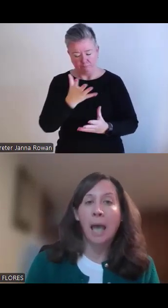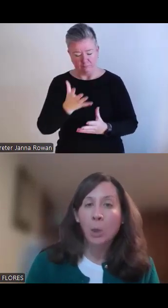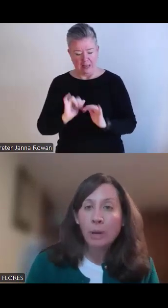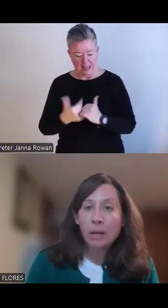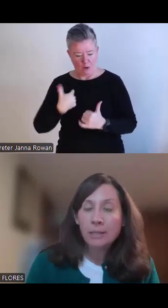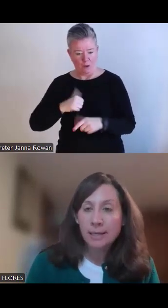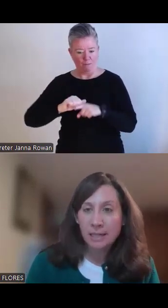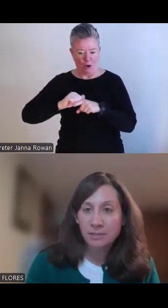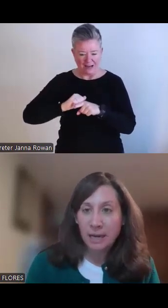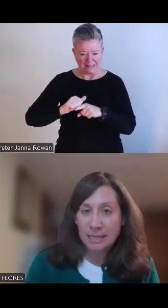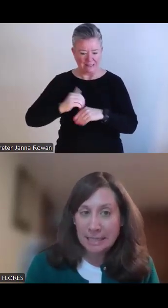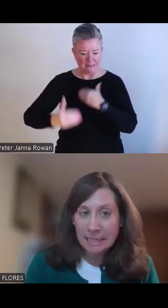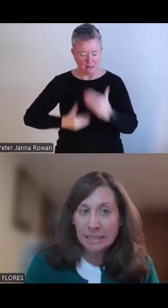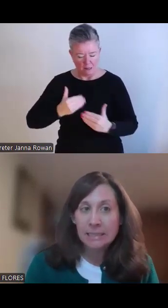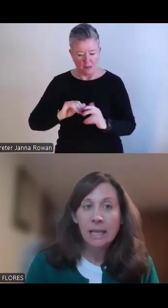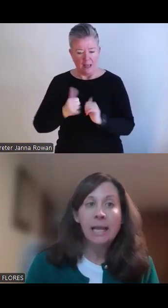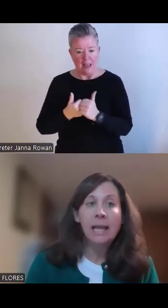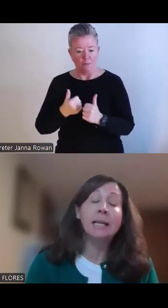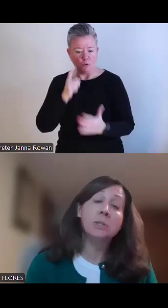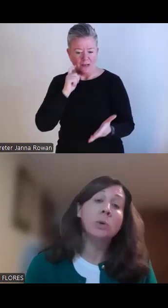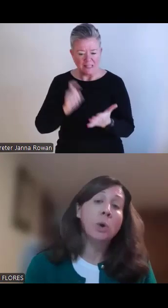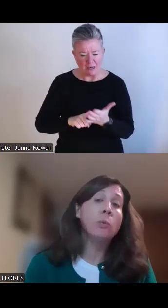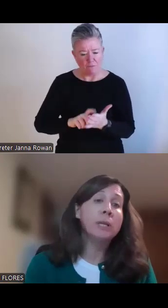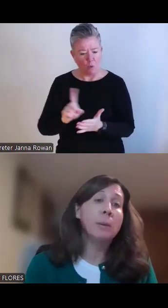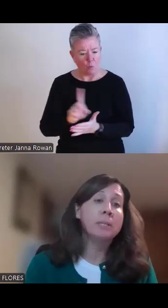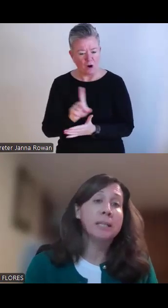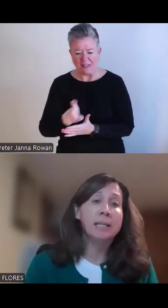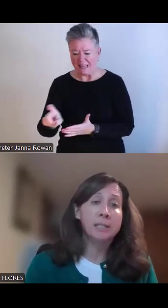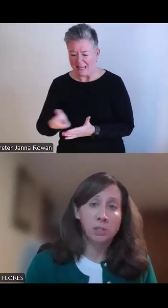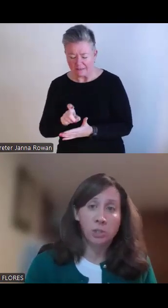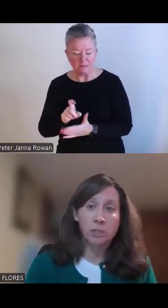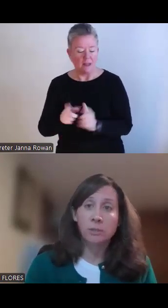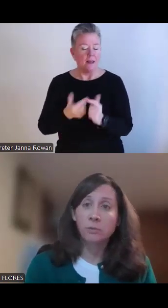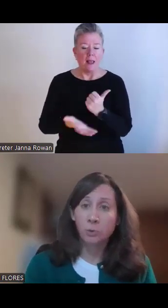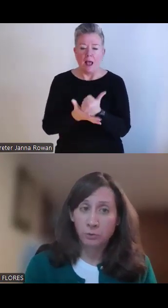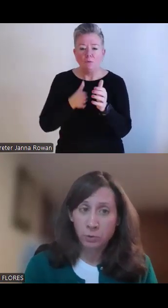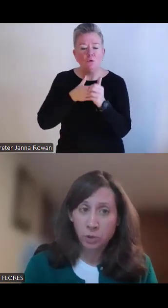to help us identify needs, and it's going to hopefully help us guide decisions for the